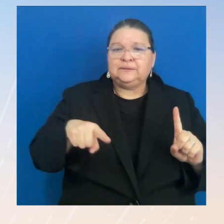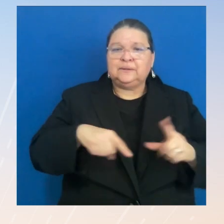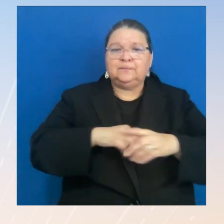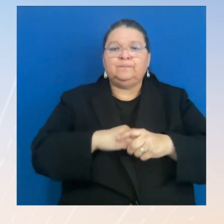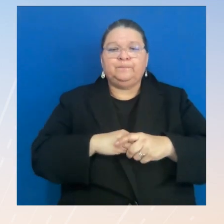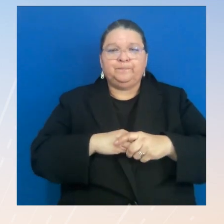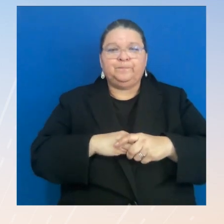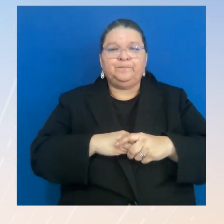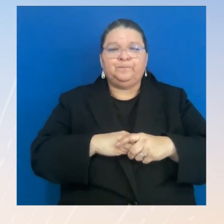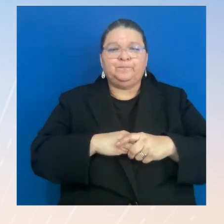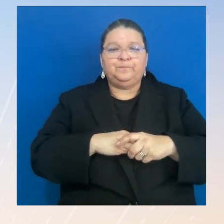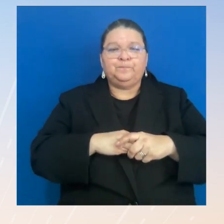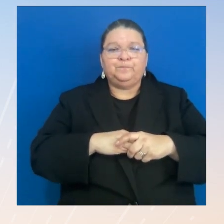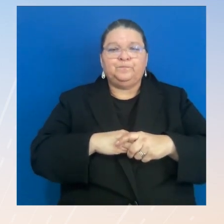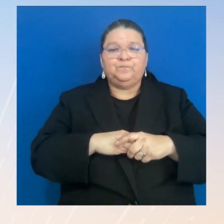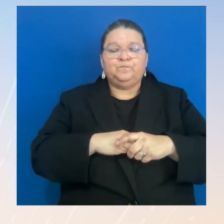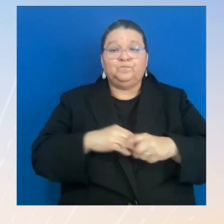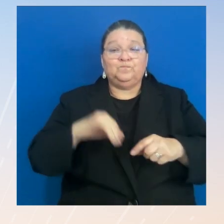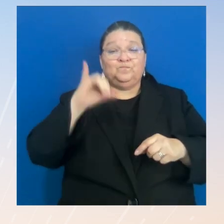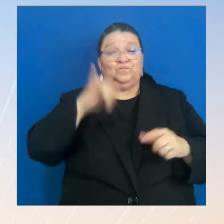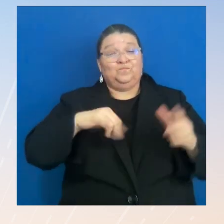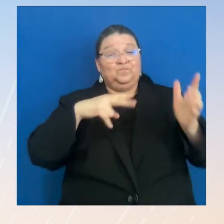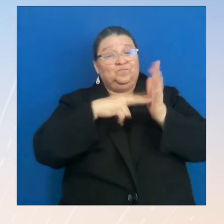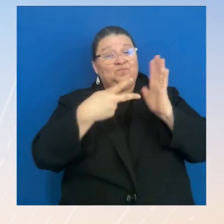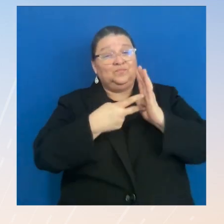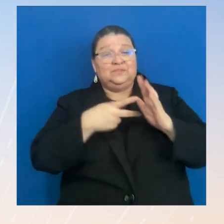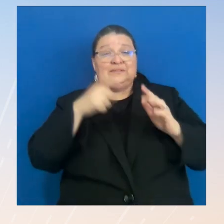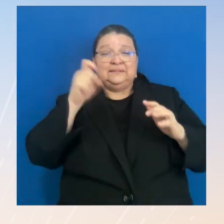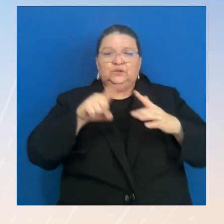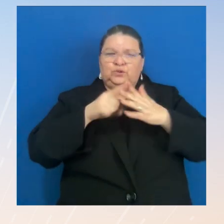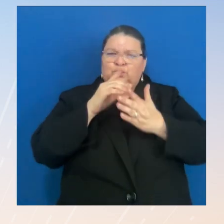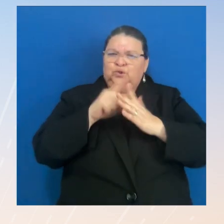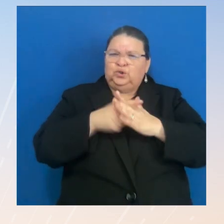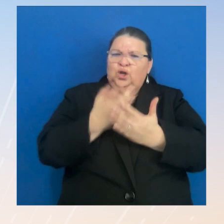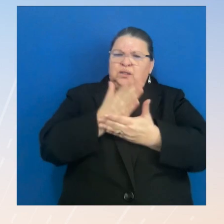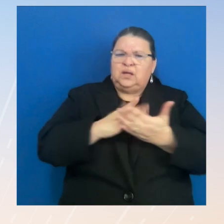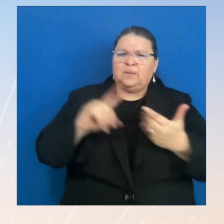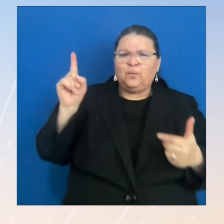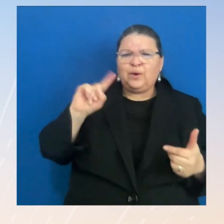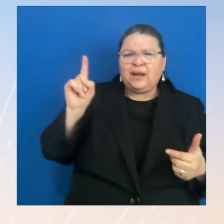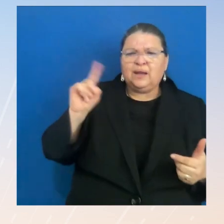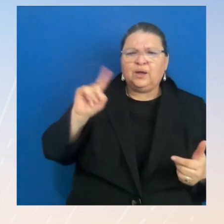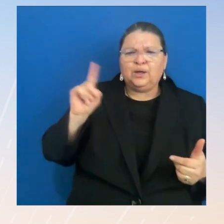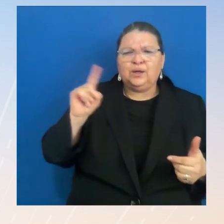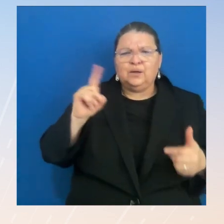The Press: Somehow, it's got to get in place. What's the distinction? Ms. Psaki: We're able to move a lot of that equipment